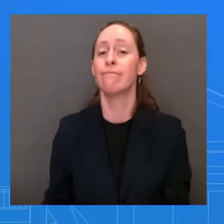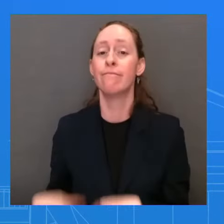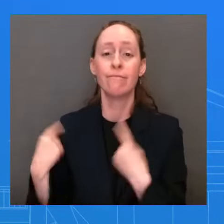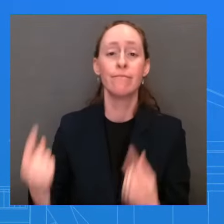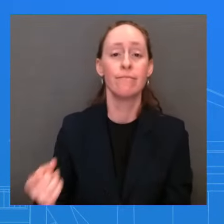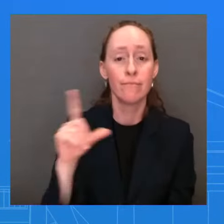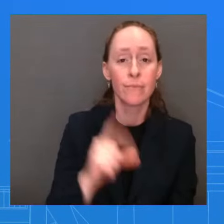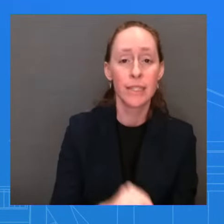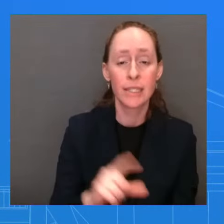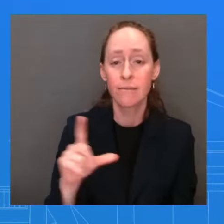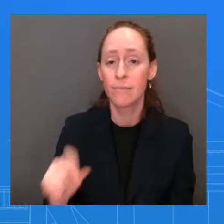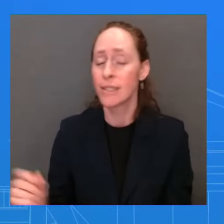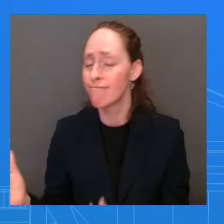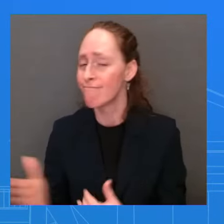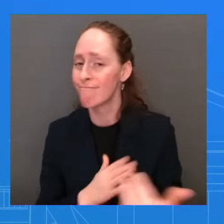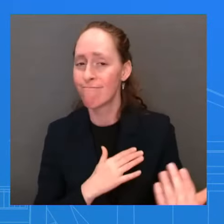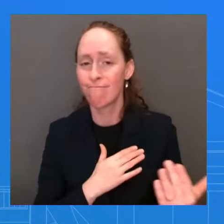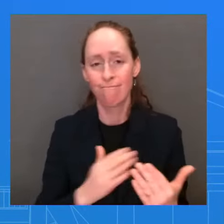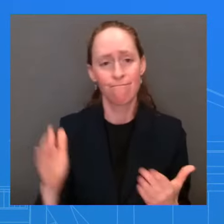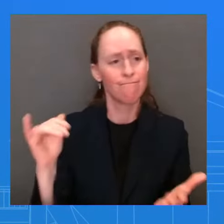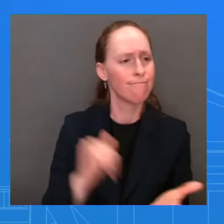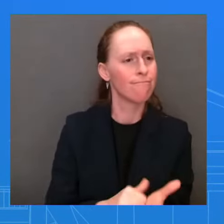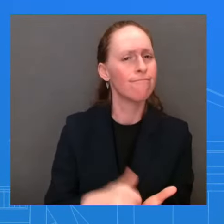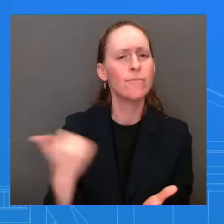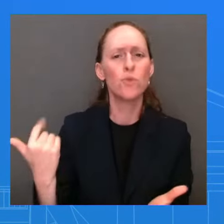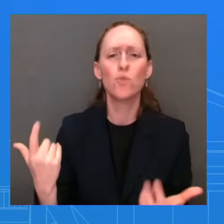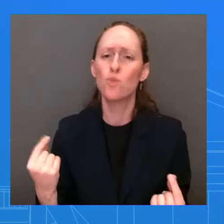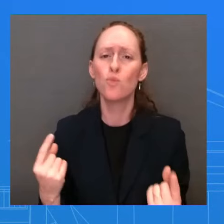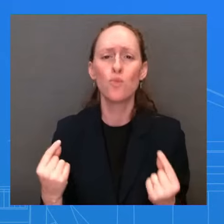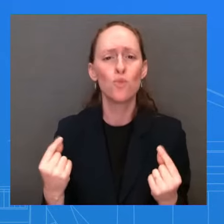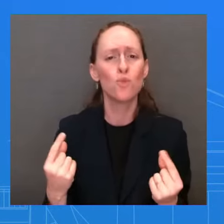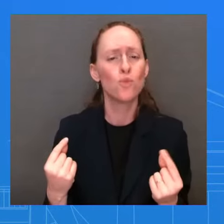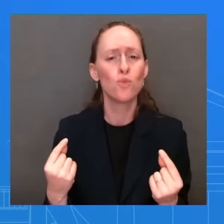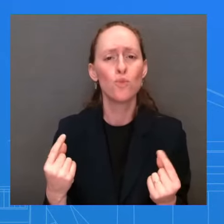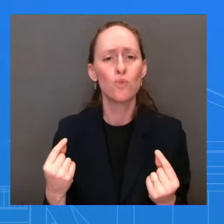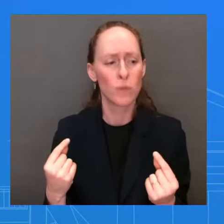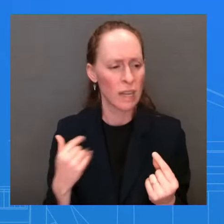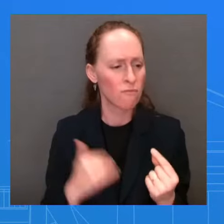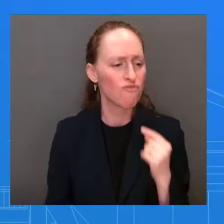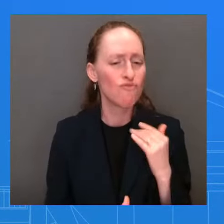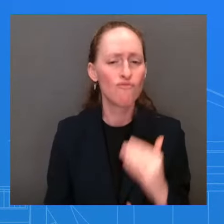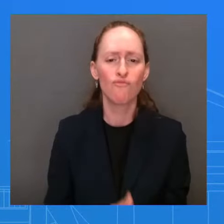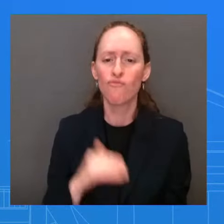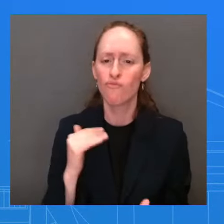he's been able to deliver and get things done -- right? -- where Republicans are trying to -- Republicans in Congress,